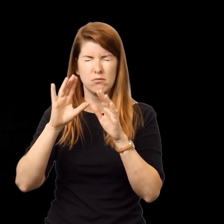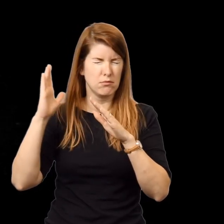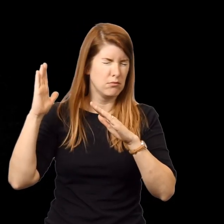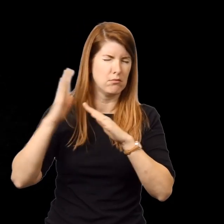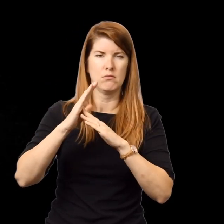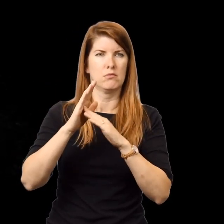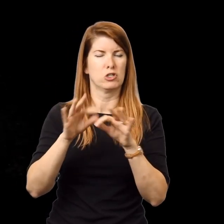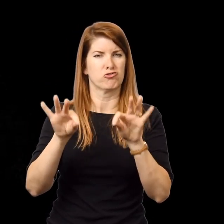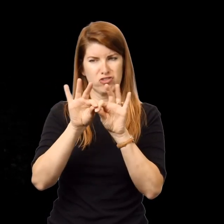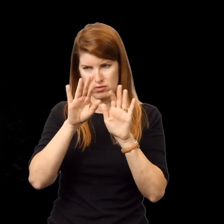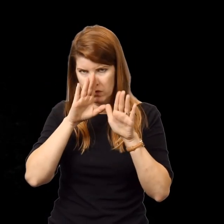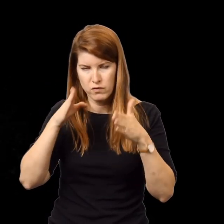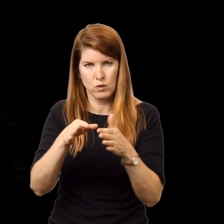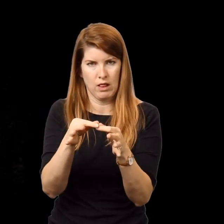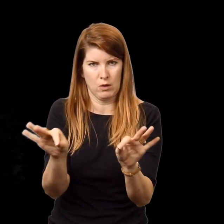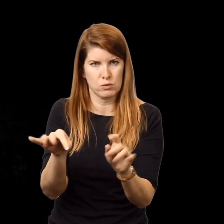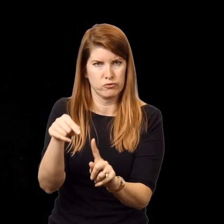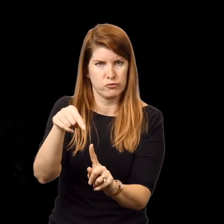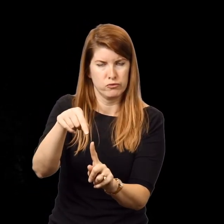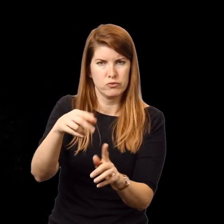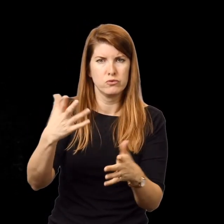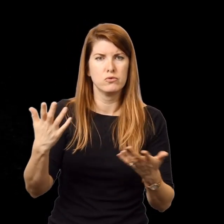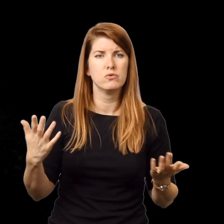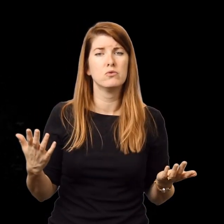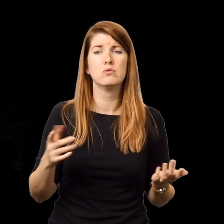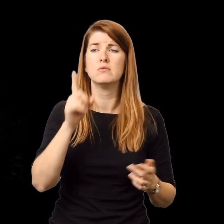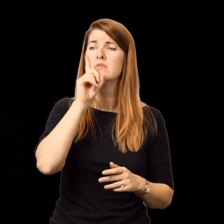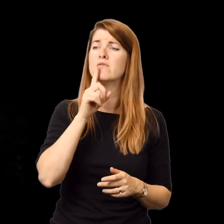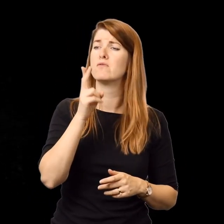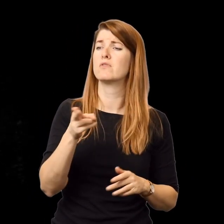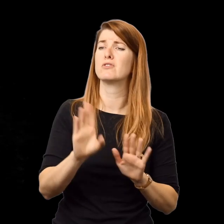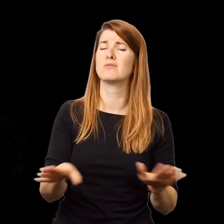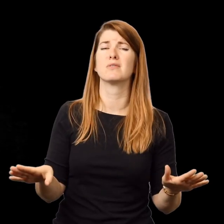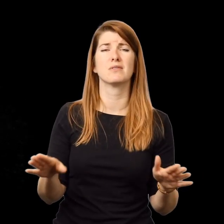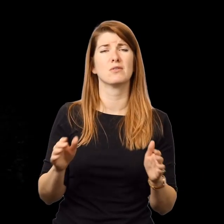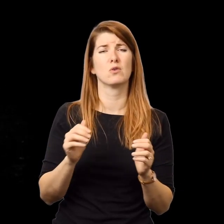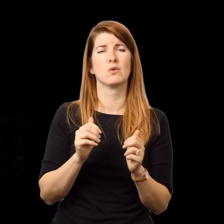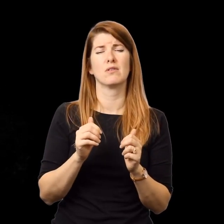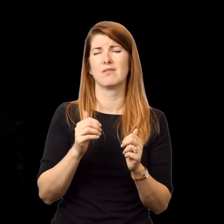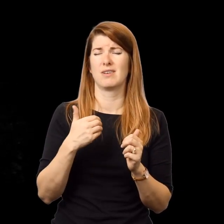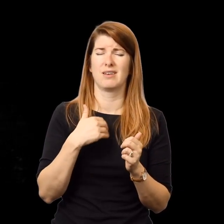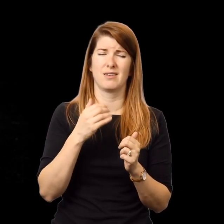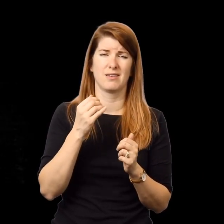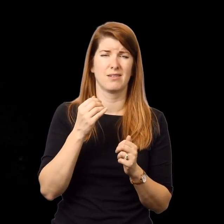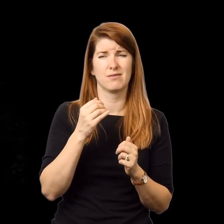Deaf and hard of hearing children have either little or no access to incidental learning,